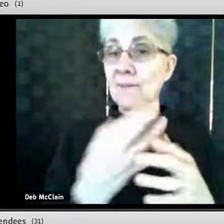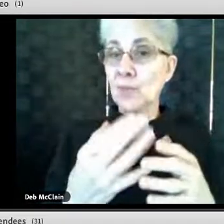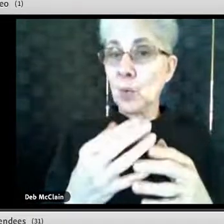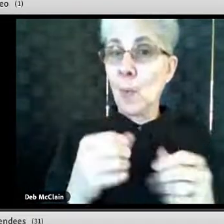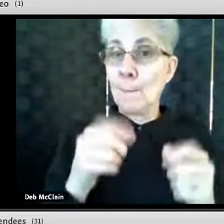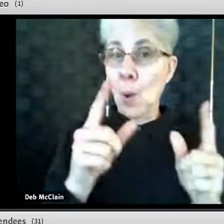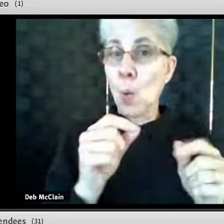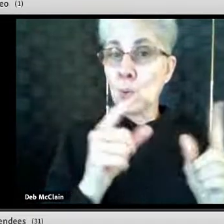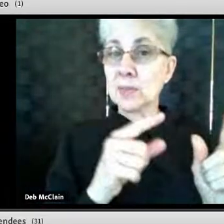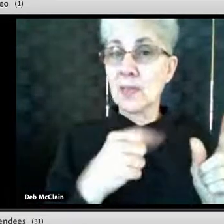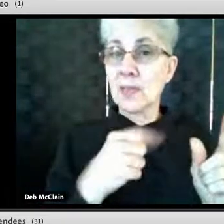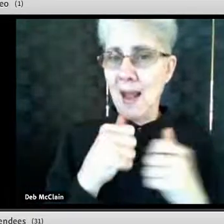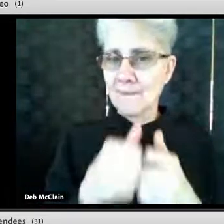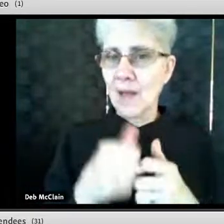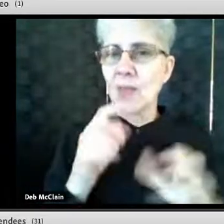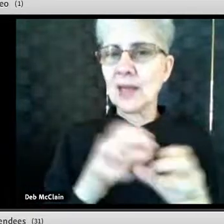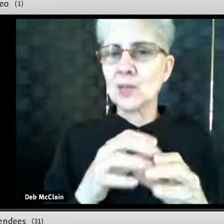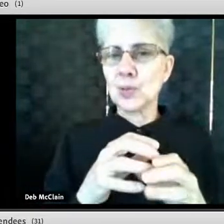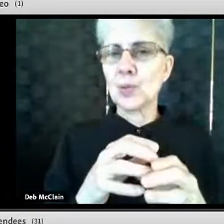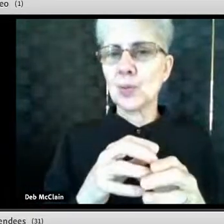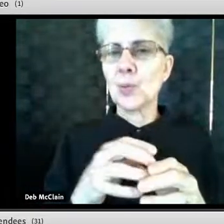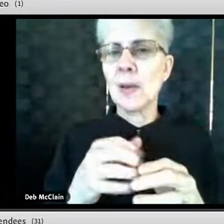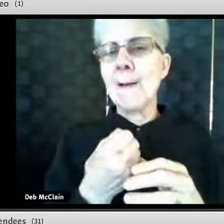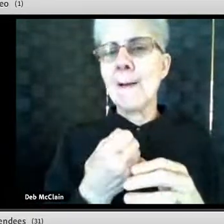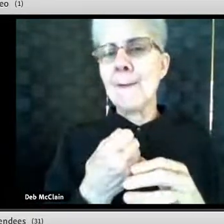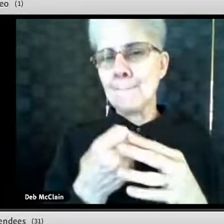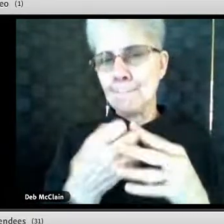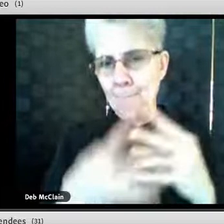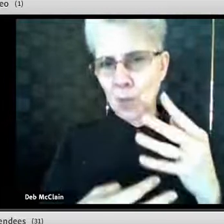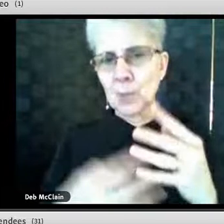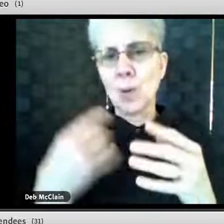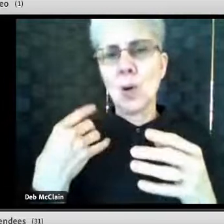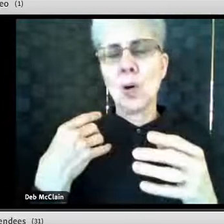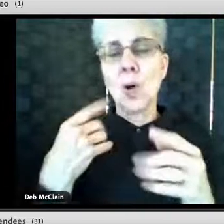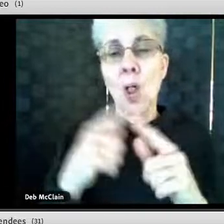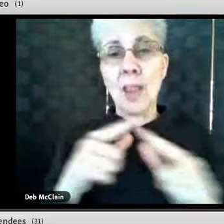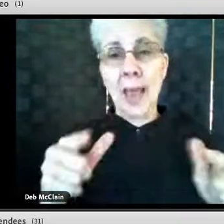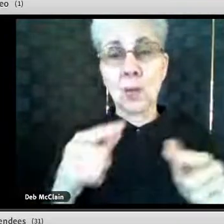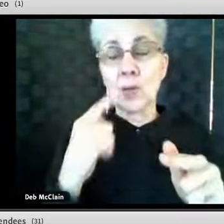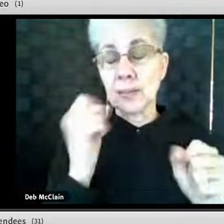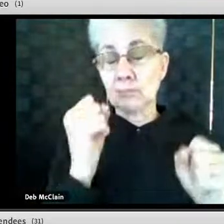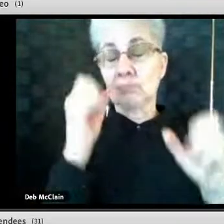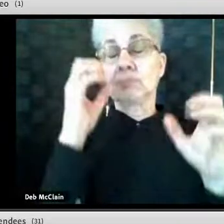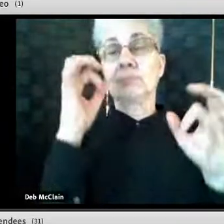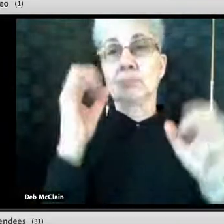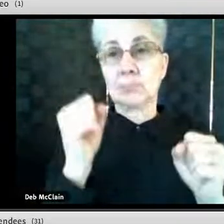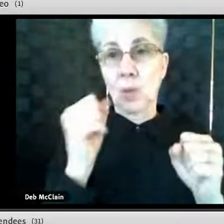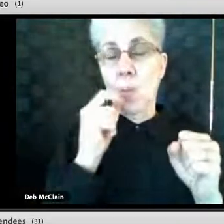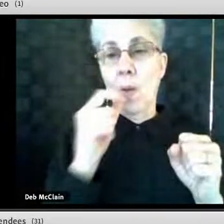but I know that a couple of the posts that I follow, they do multiple languages, and it can kind of have just jarring if you open, you know...